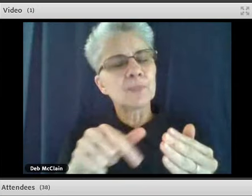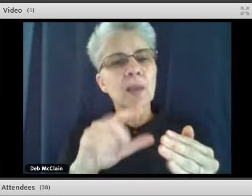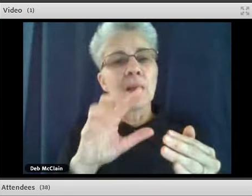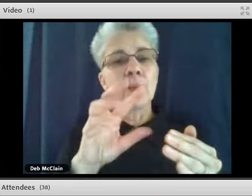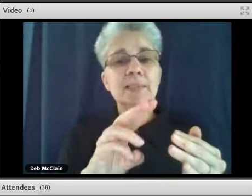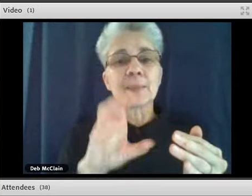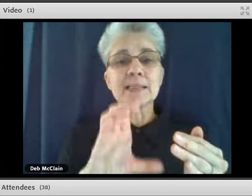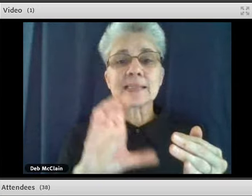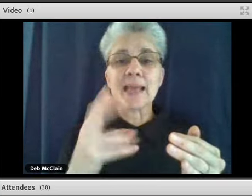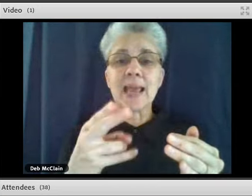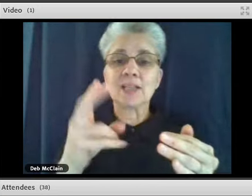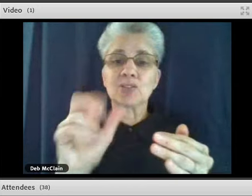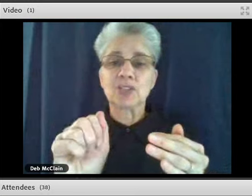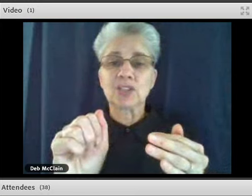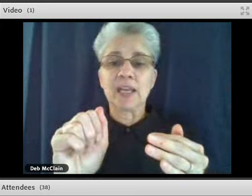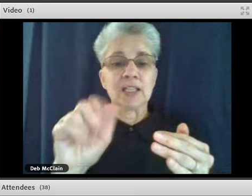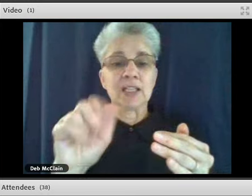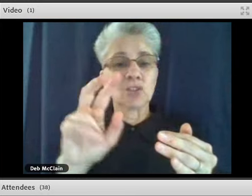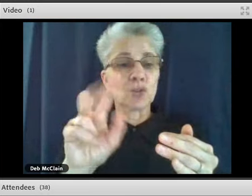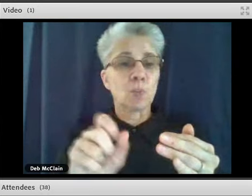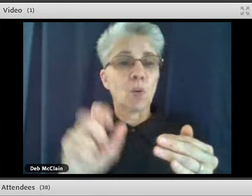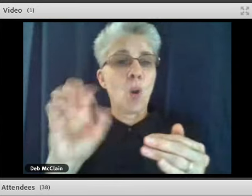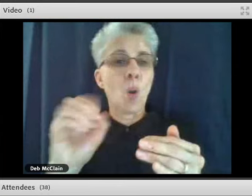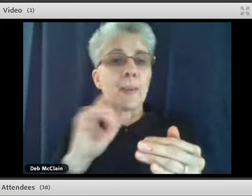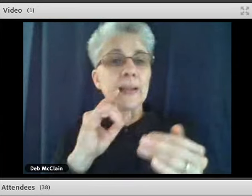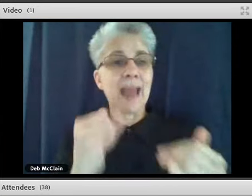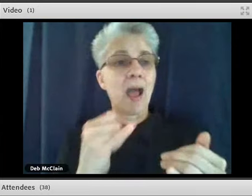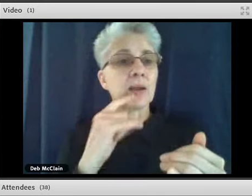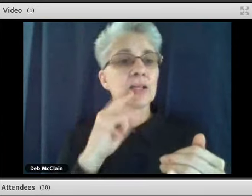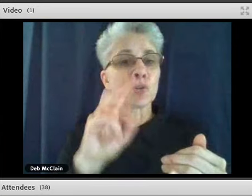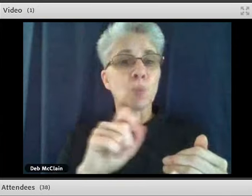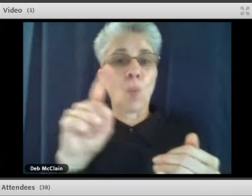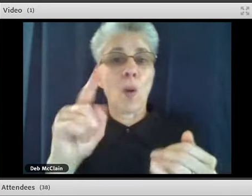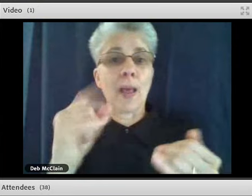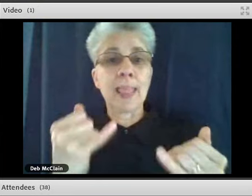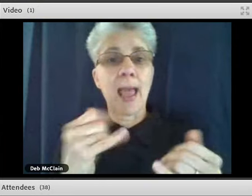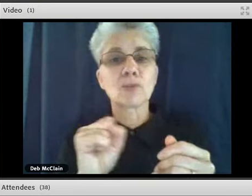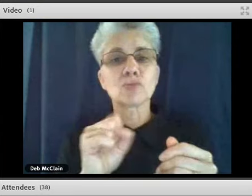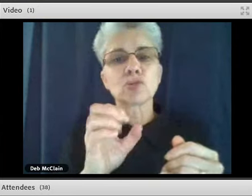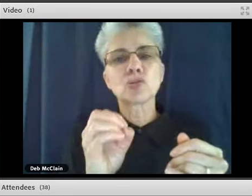And so, WCAG 2.0. And it's actually updated now to 2.1.